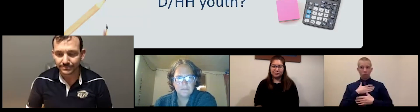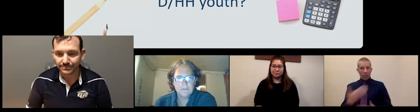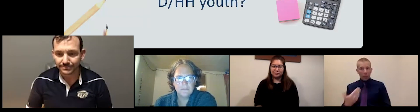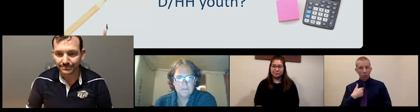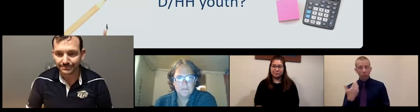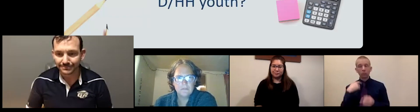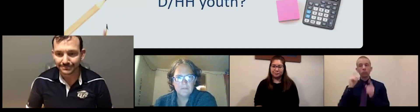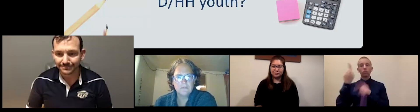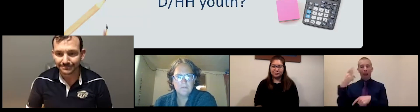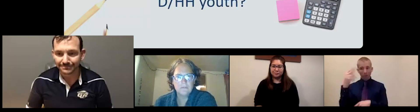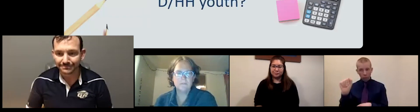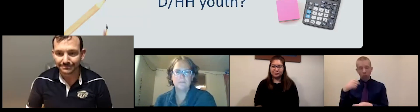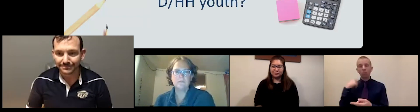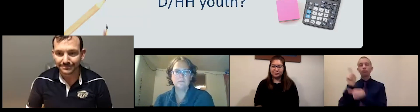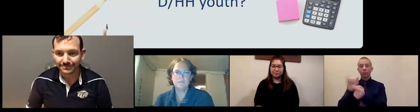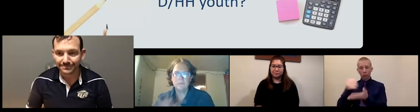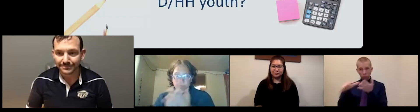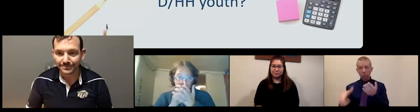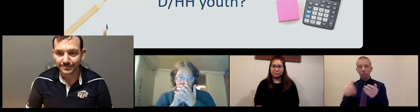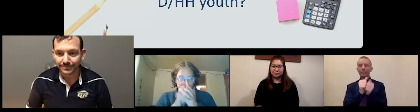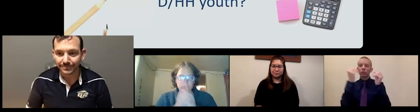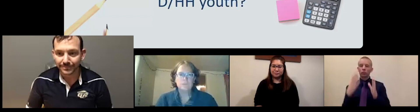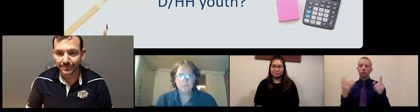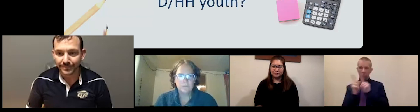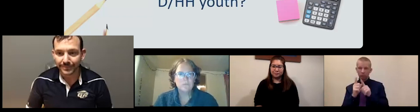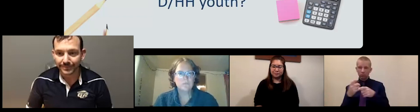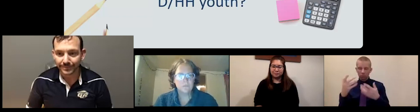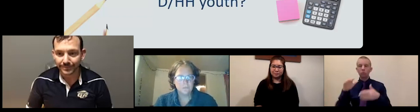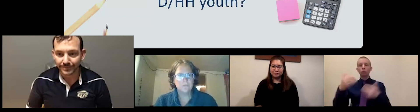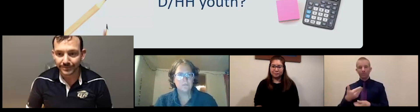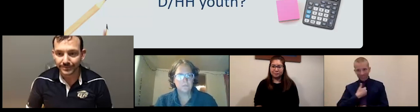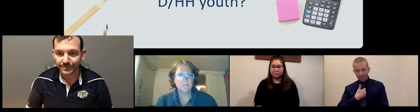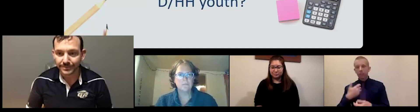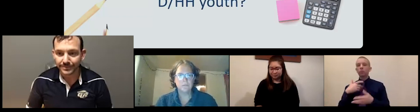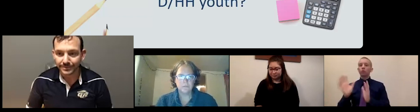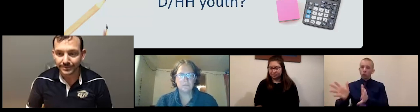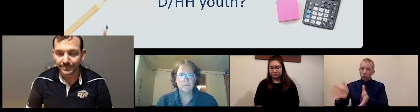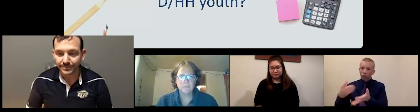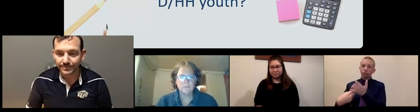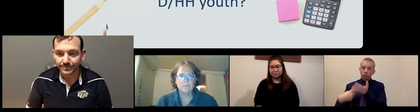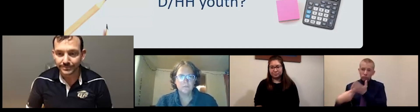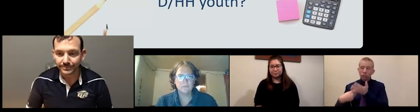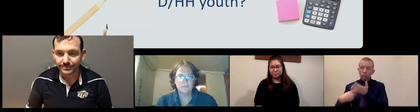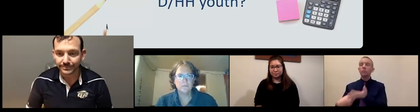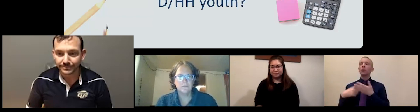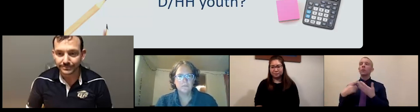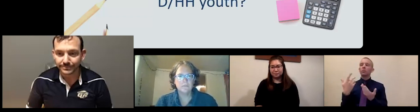I went to their high school and met the student who was with the teacher. I introduced myself and we had a conversation.